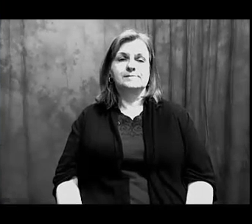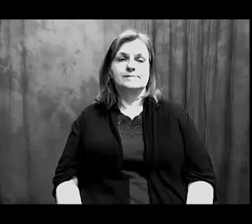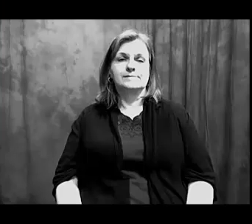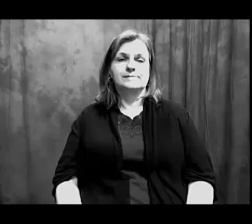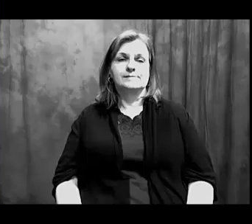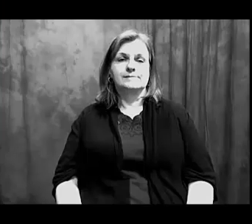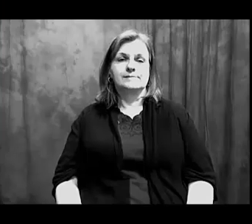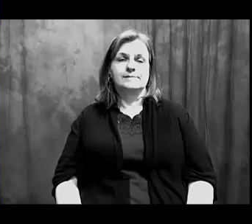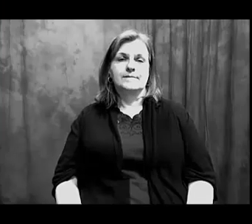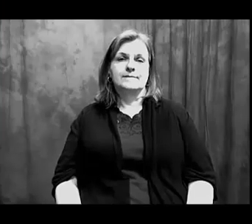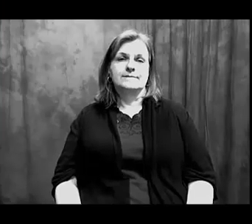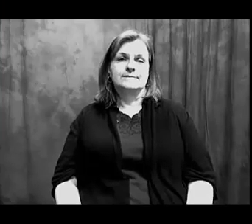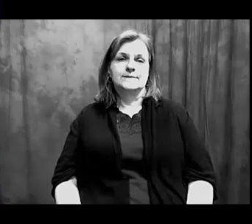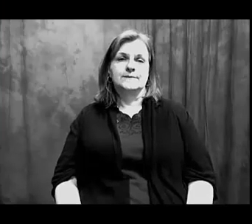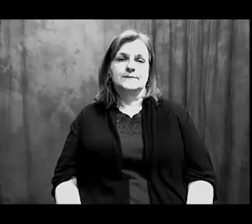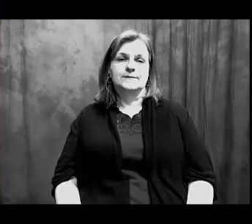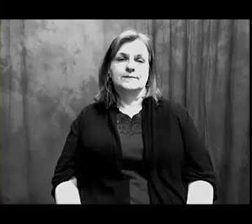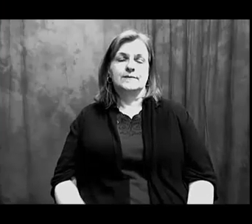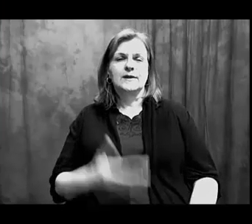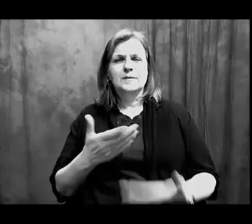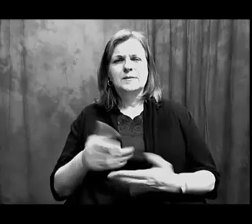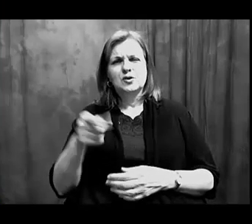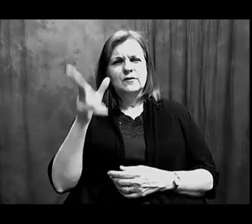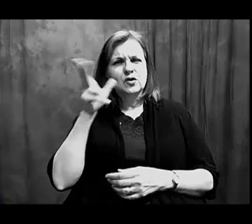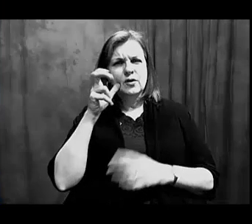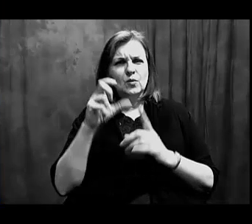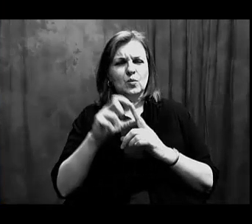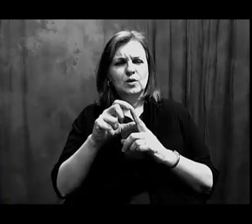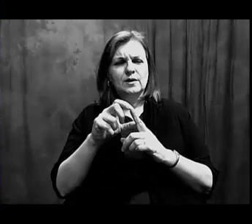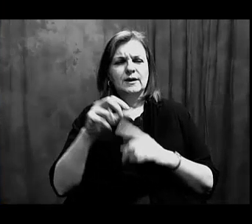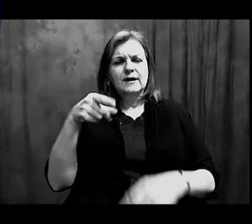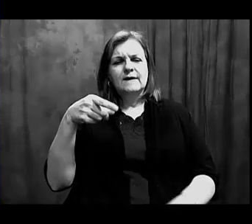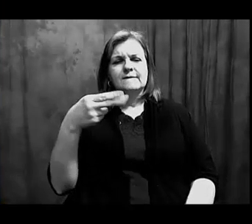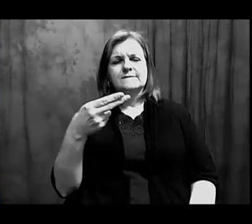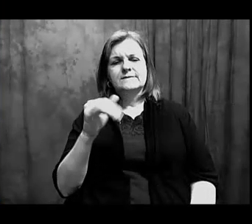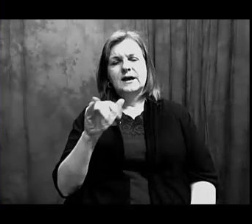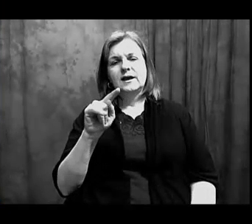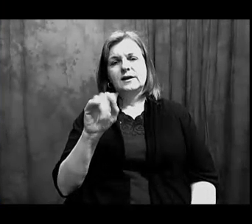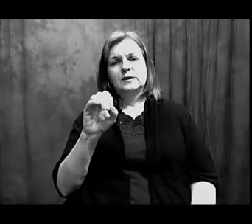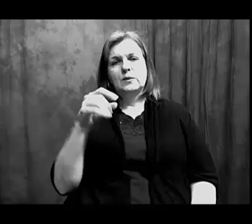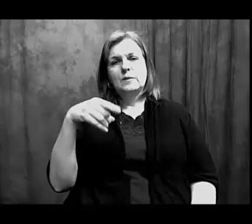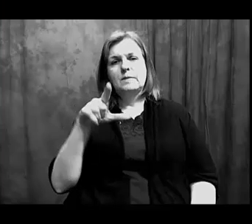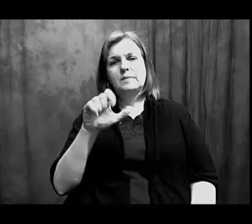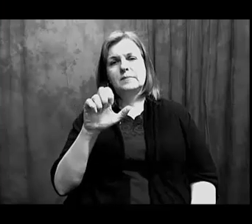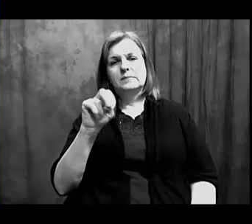some of you may have heard the term phytoplankton before